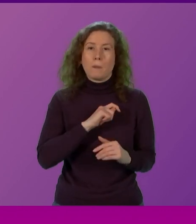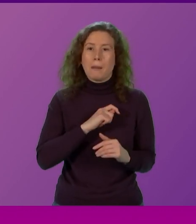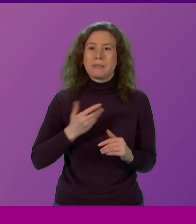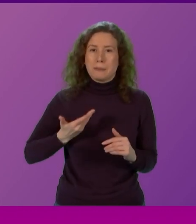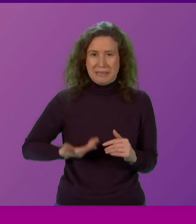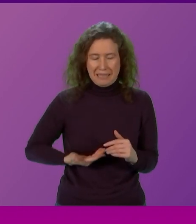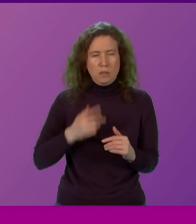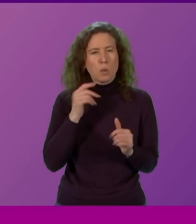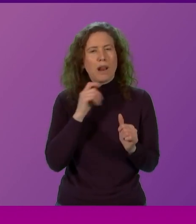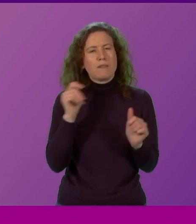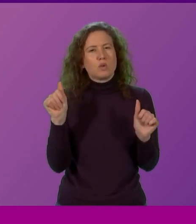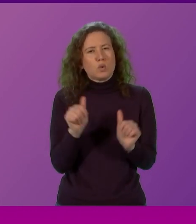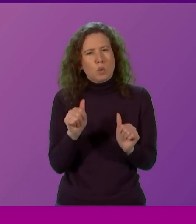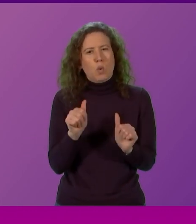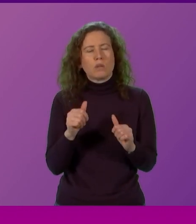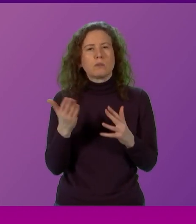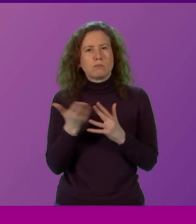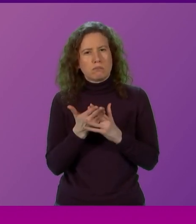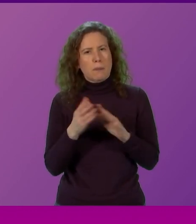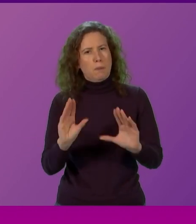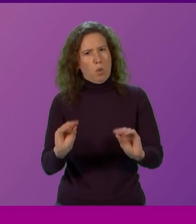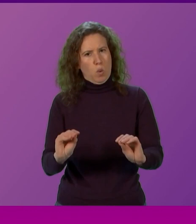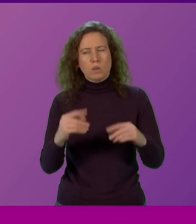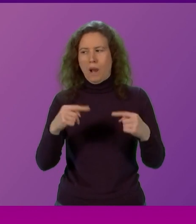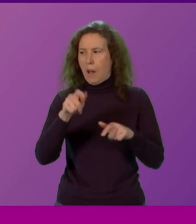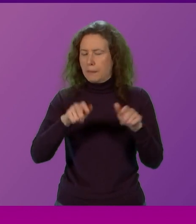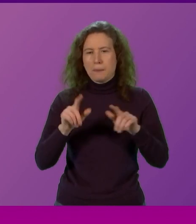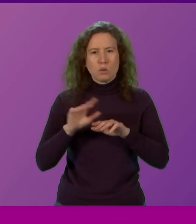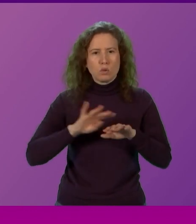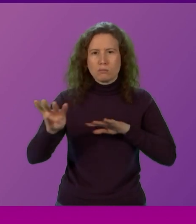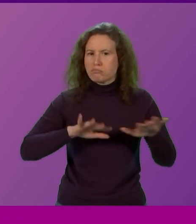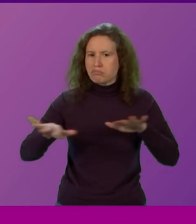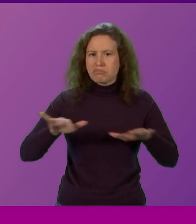There will be a brief pause to allow members to leave the chamber and to allow those in